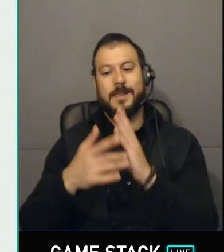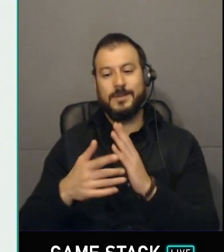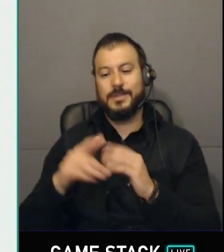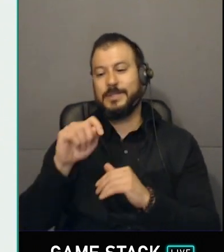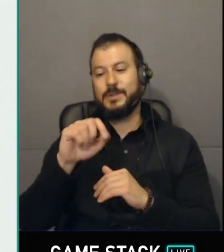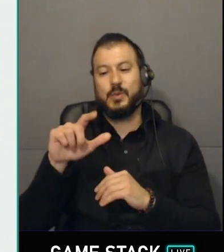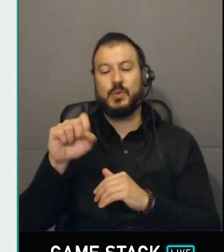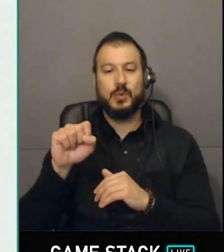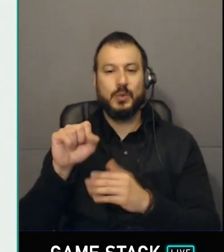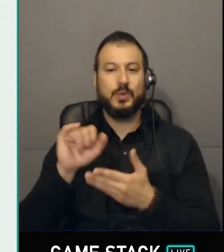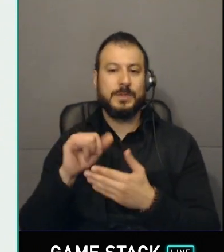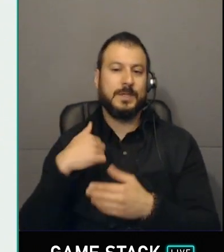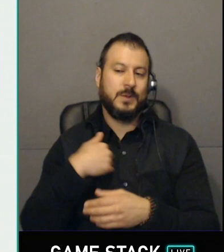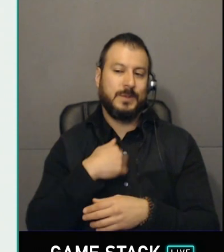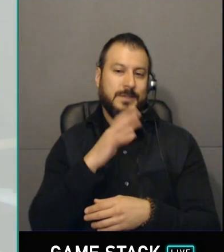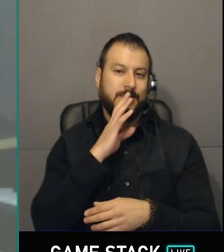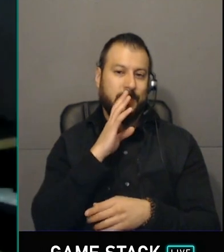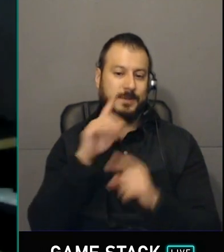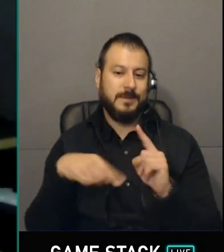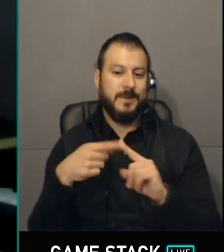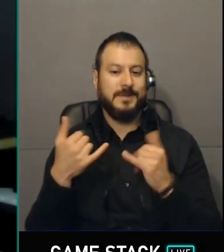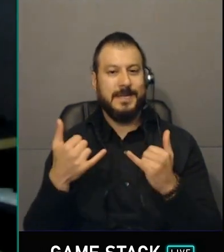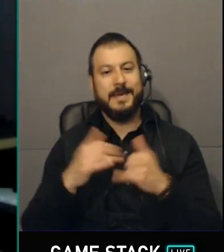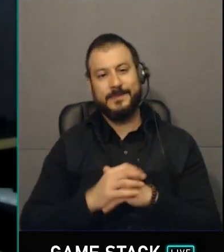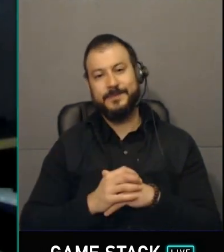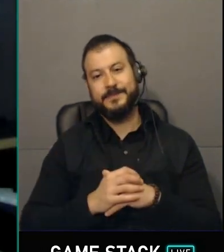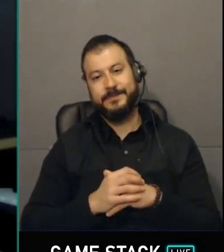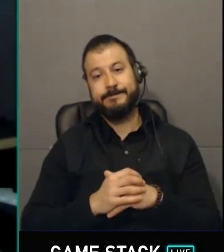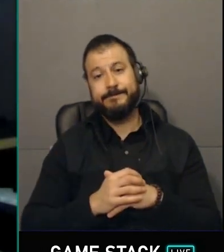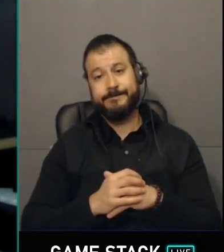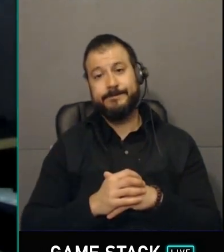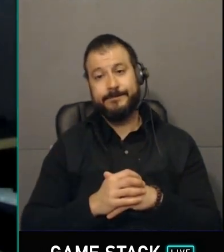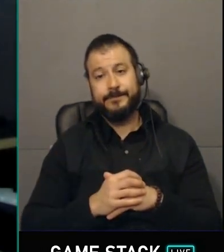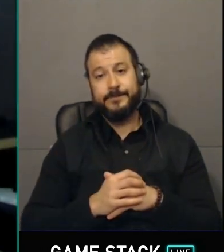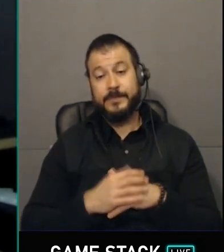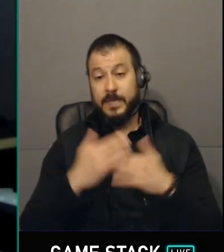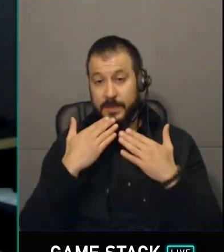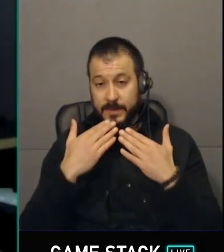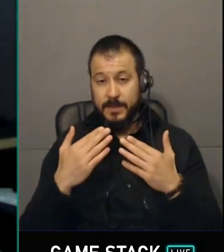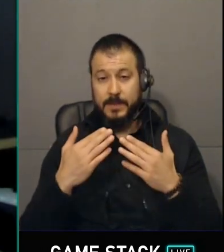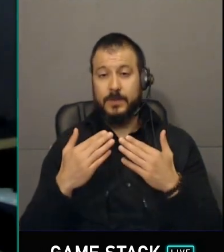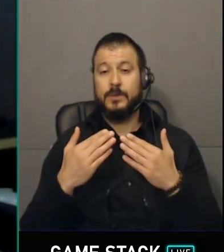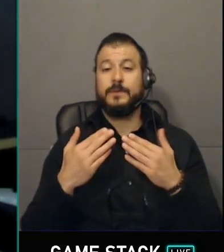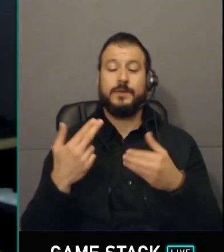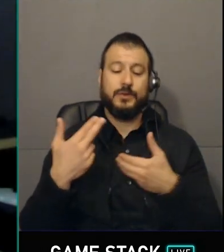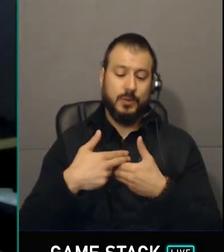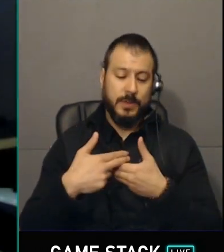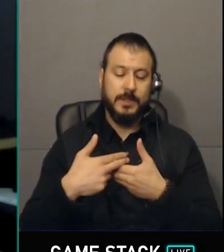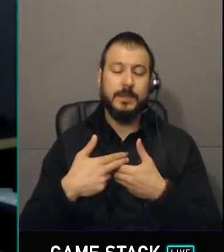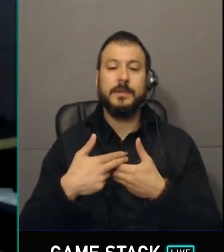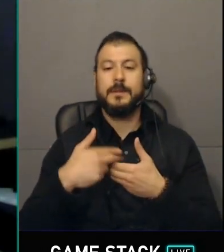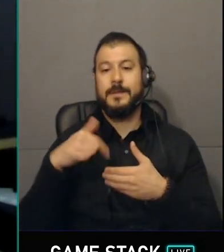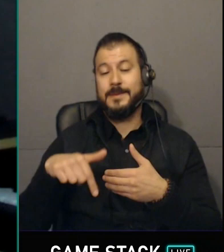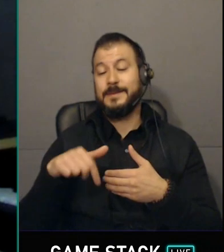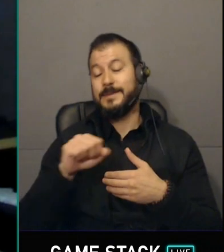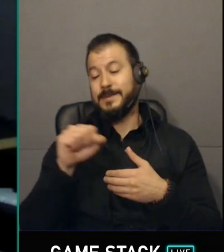we've spoken about today. So, thank you for joining me on this session today.